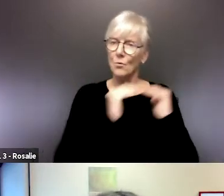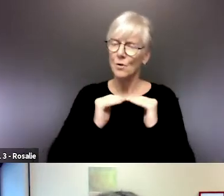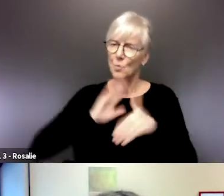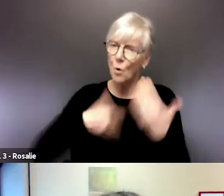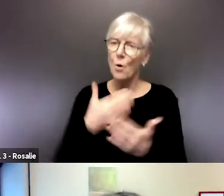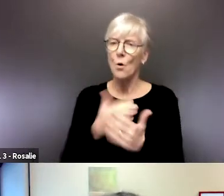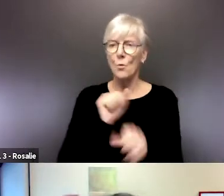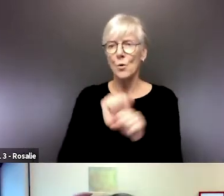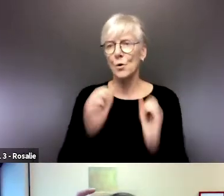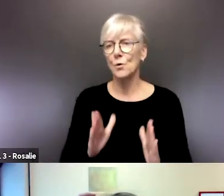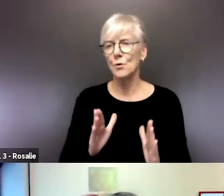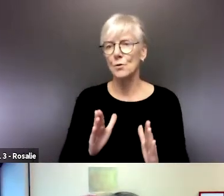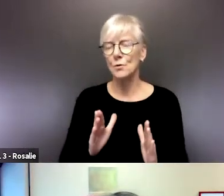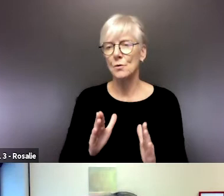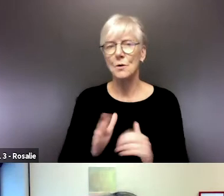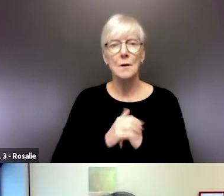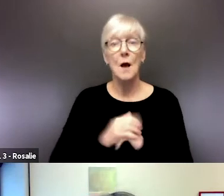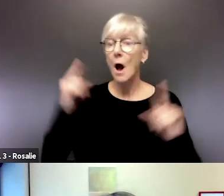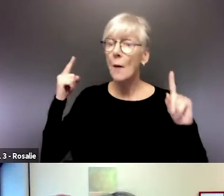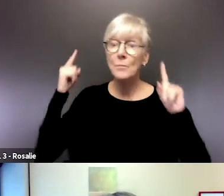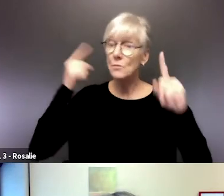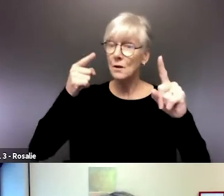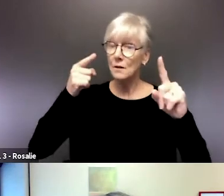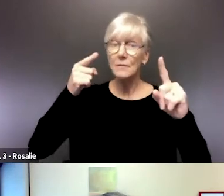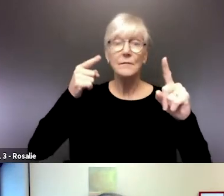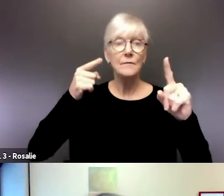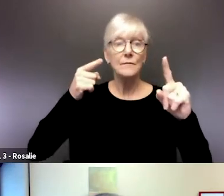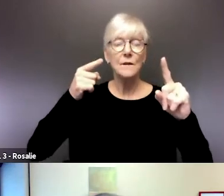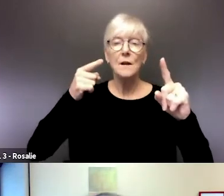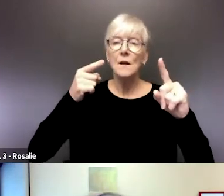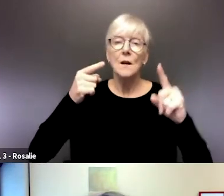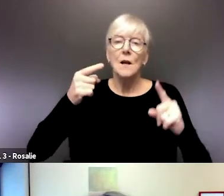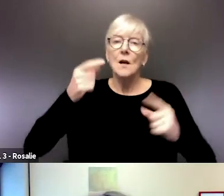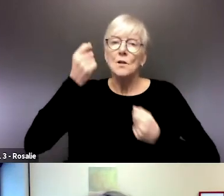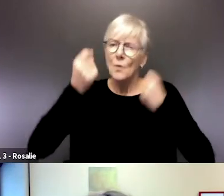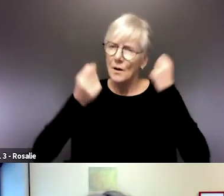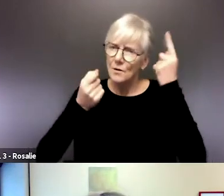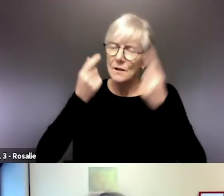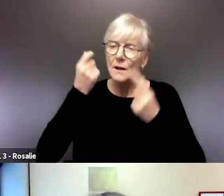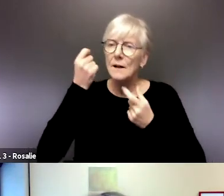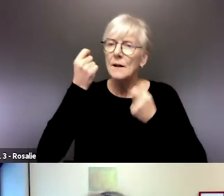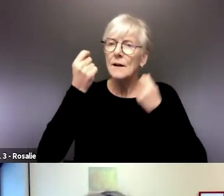And the ultimate objective of this guide is to move from an individual rehabilitation approach